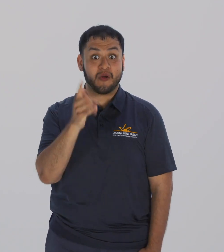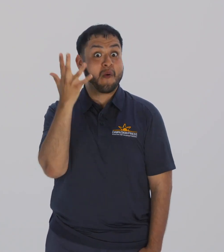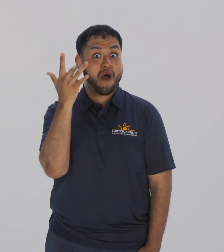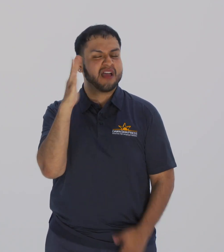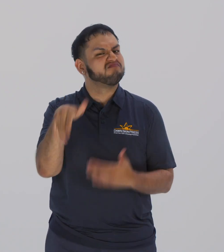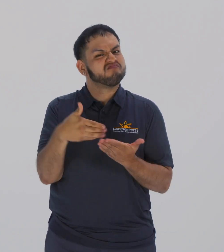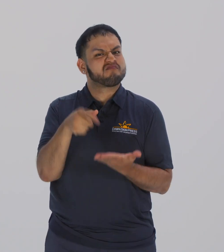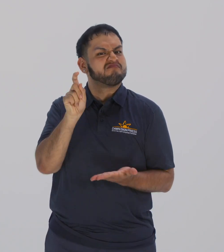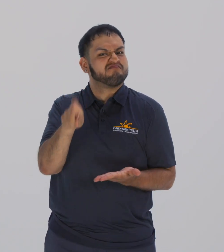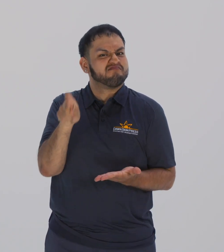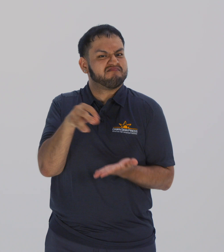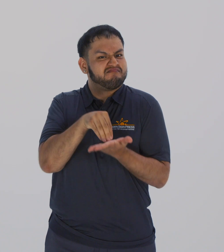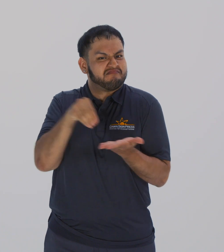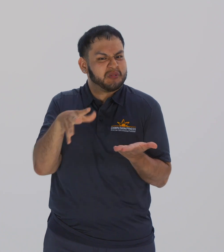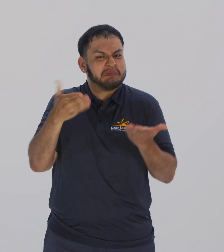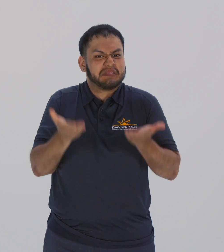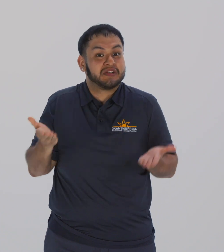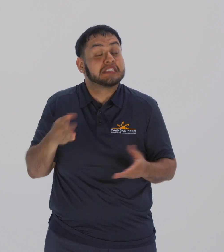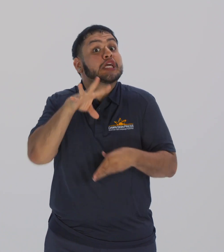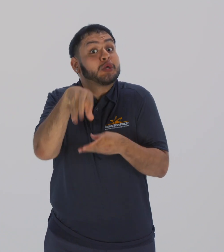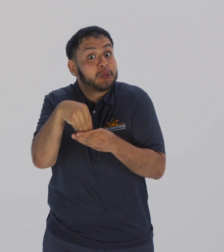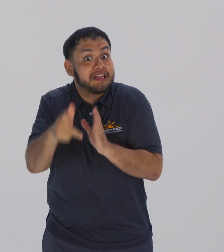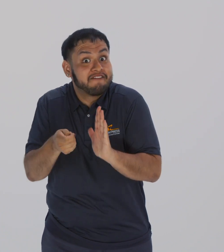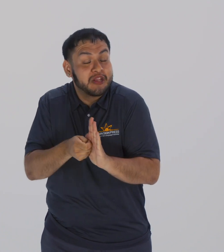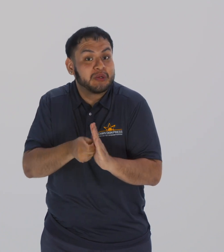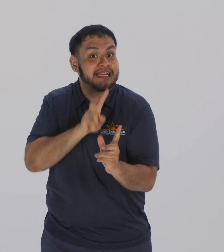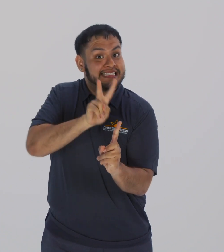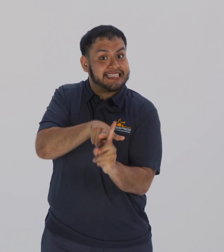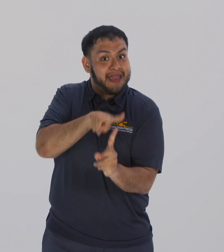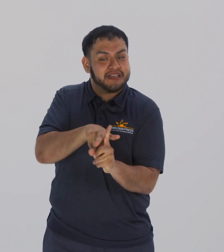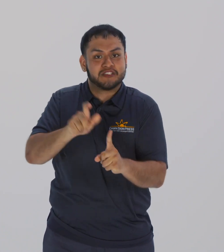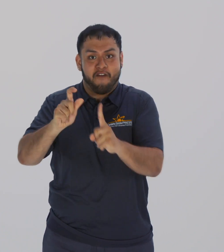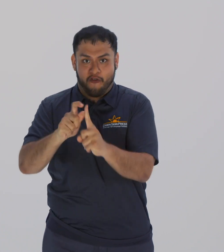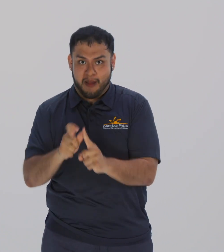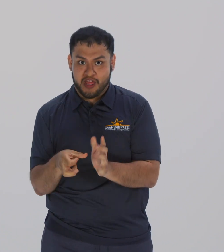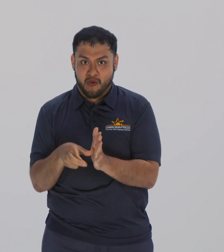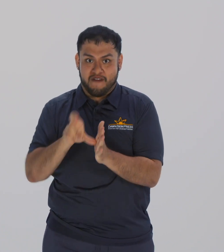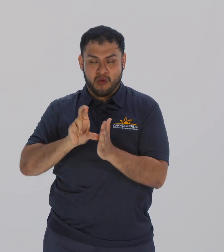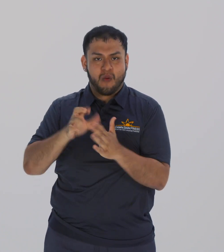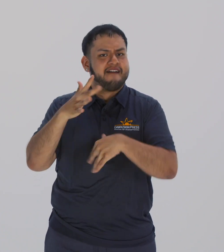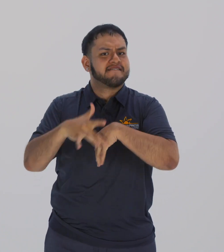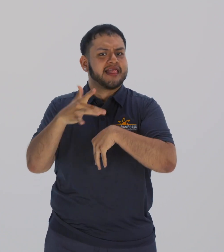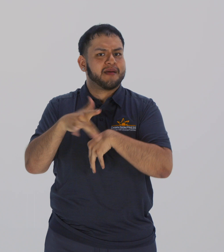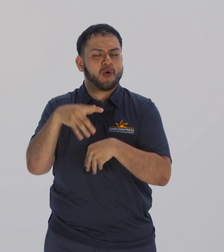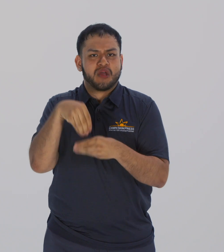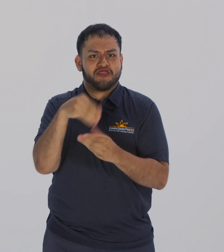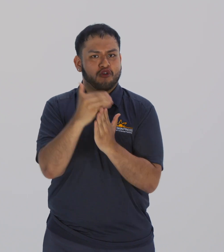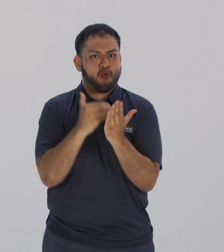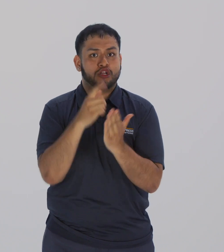because all the necessary student materials including videos, assignments, vocabulary review are available in the course